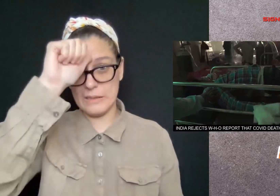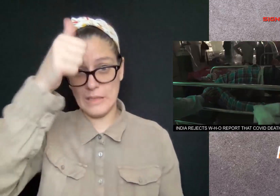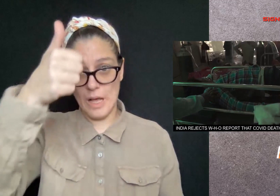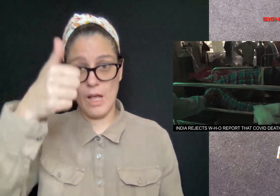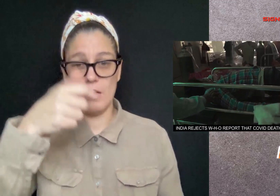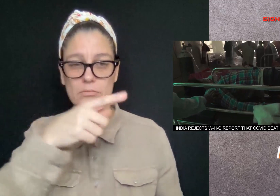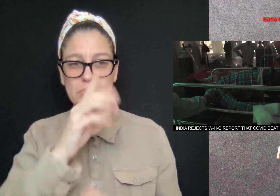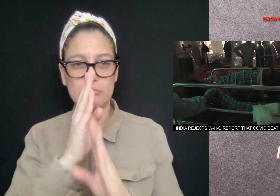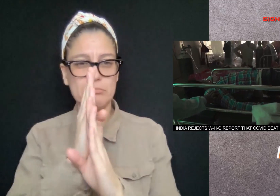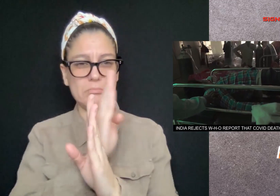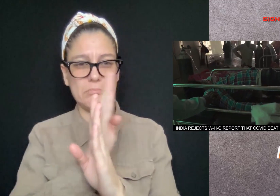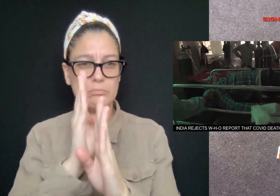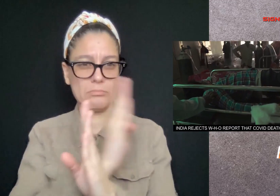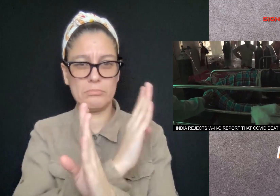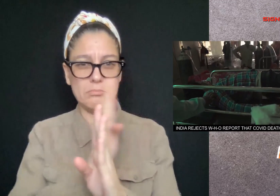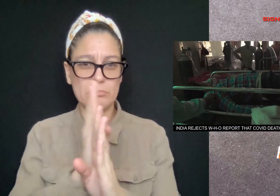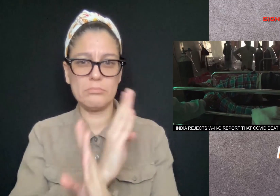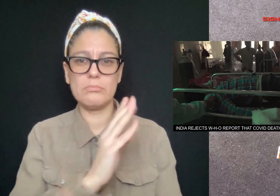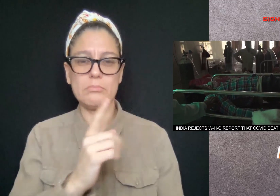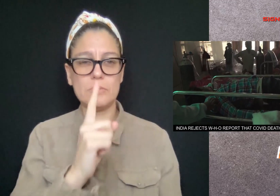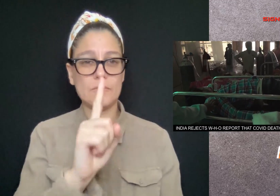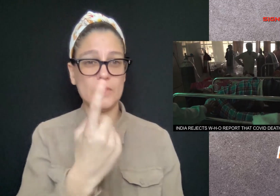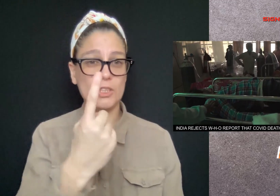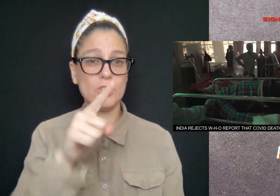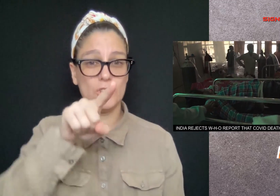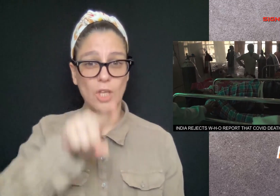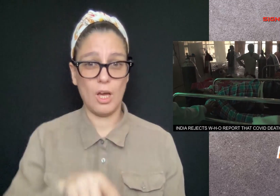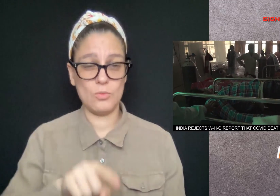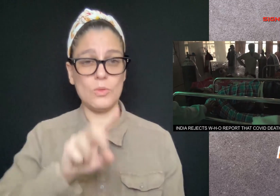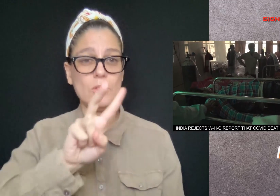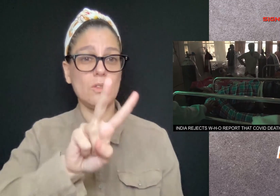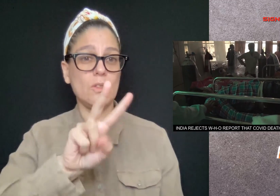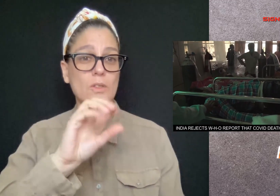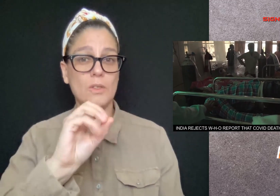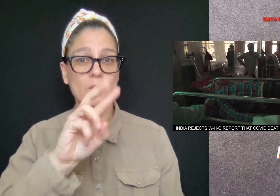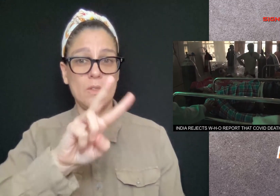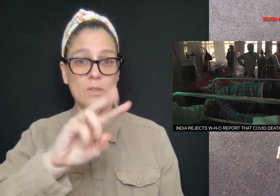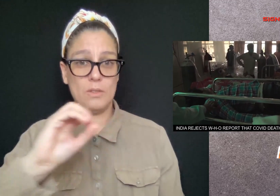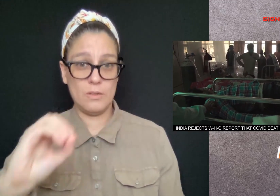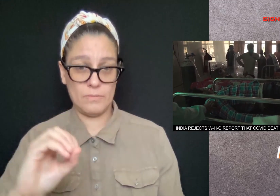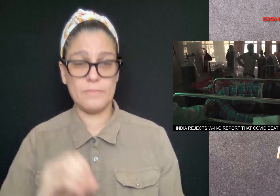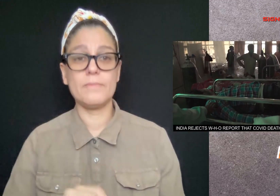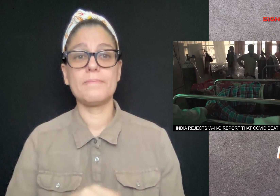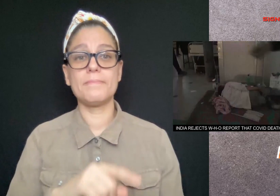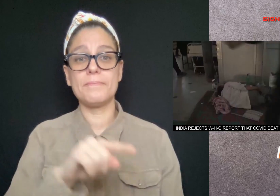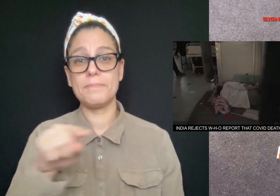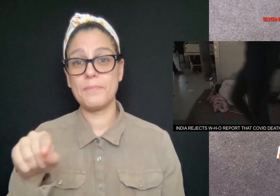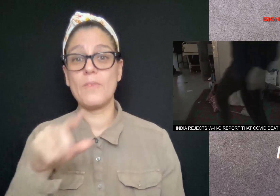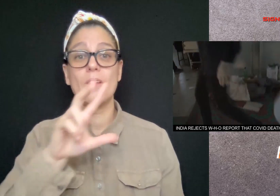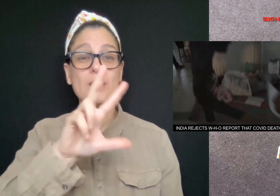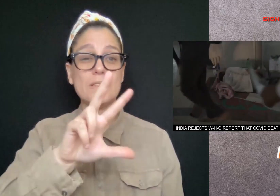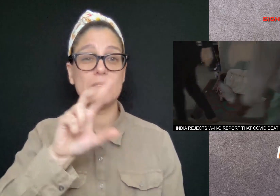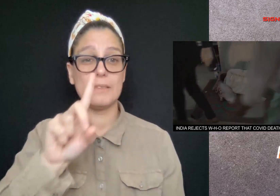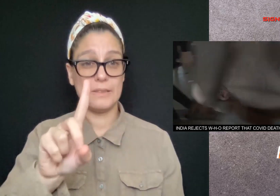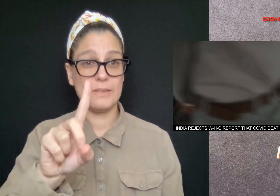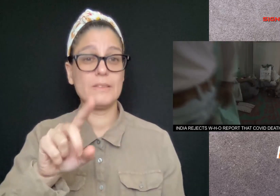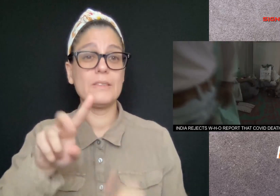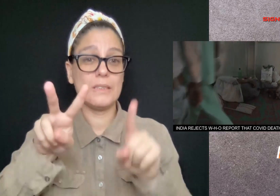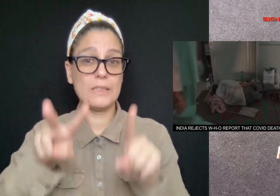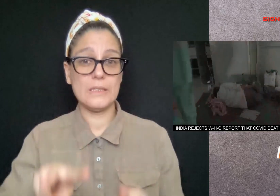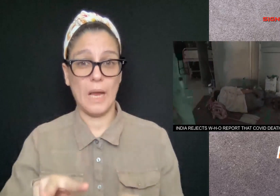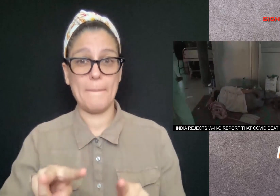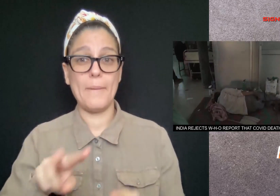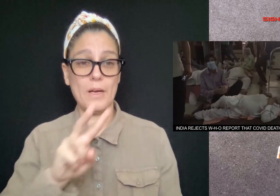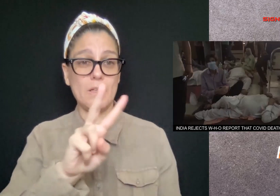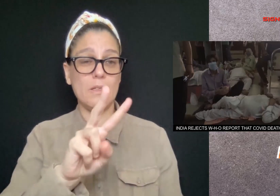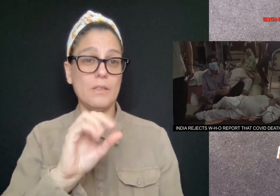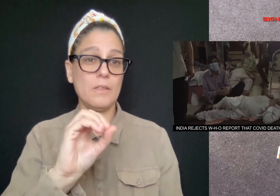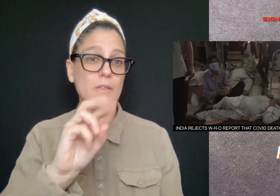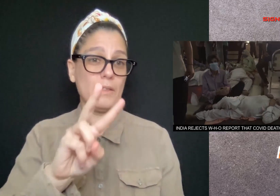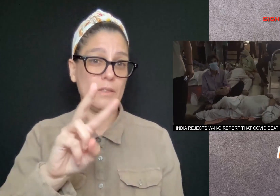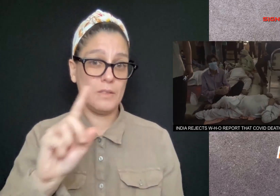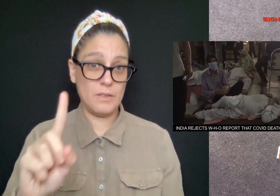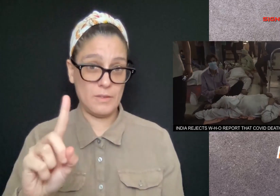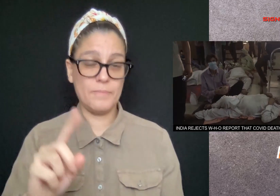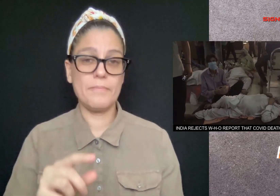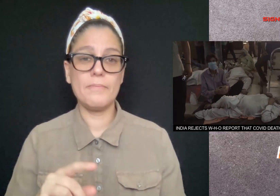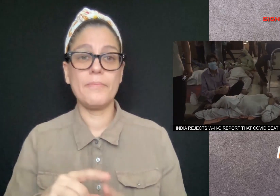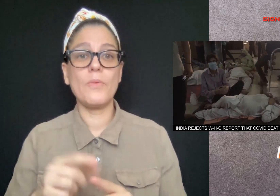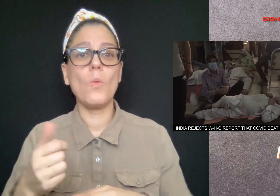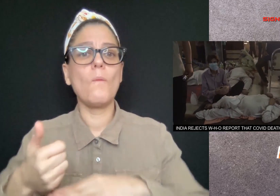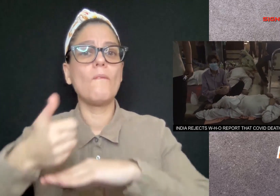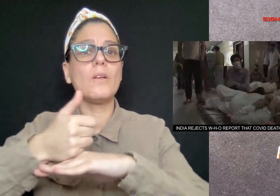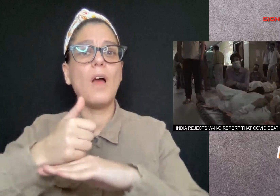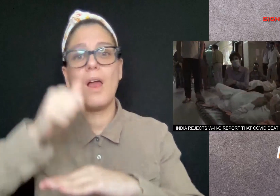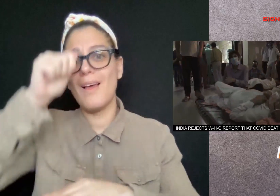the WHO estimates 4.75 million deaths in India between January 2020 and December 31, 2021